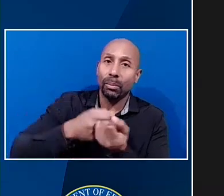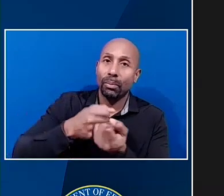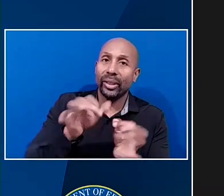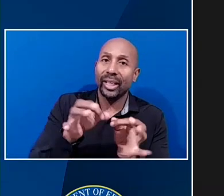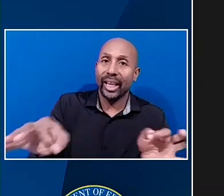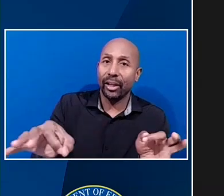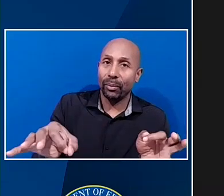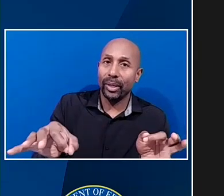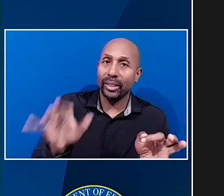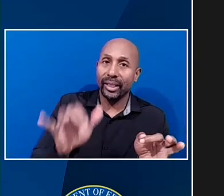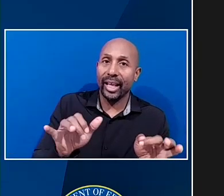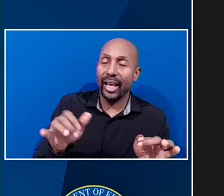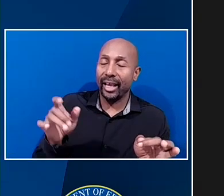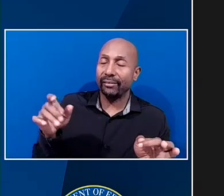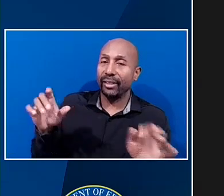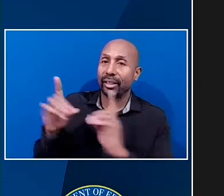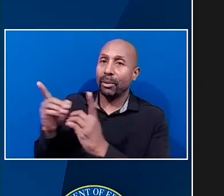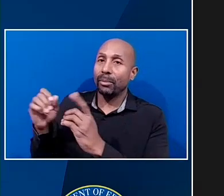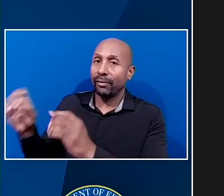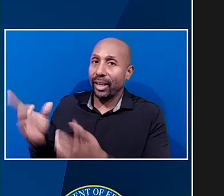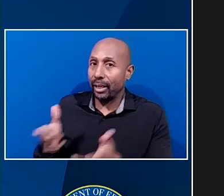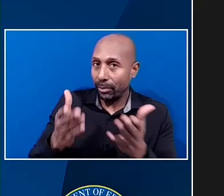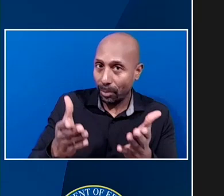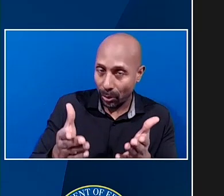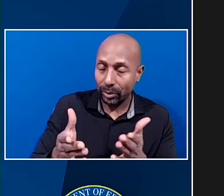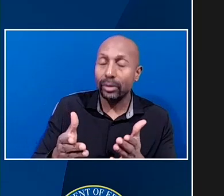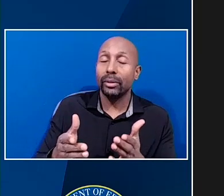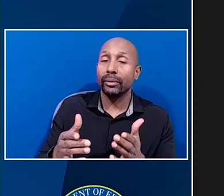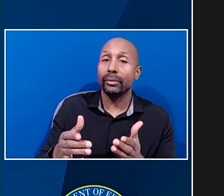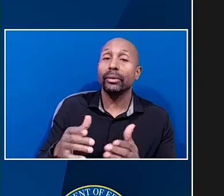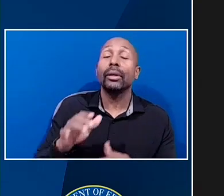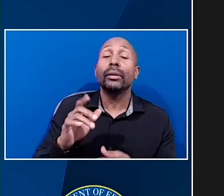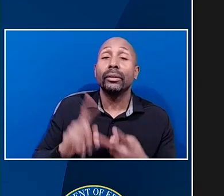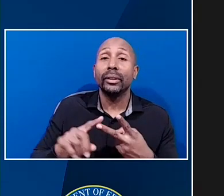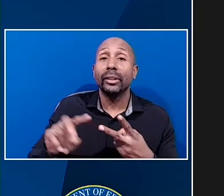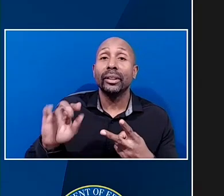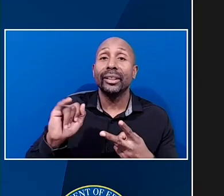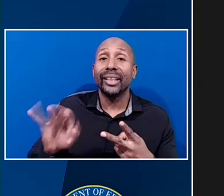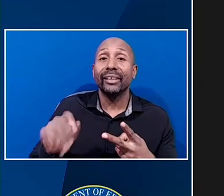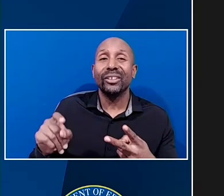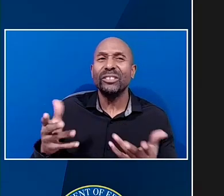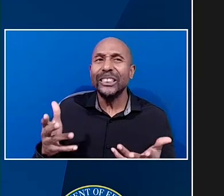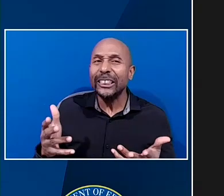If you maybe have a few reservations, but you can still live with it, we're going to be a sideways thumb.